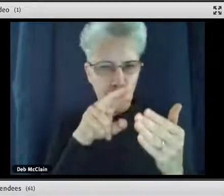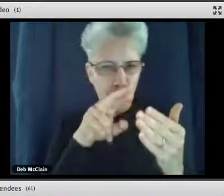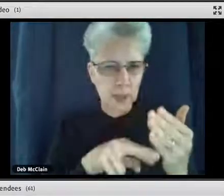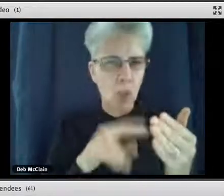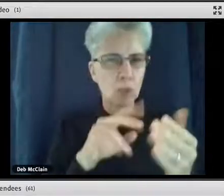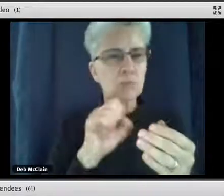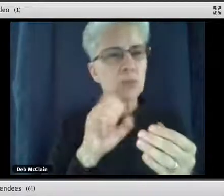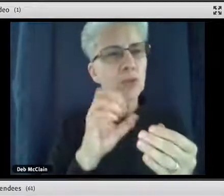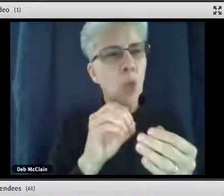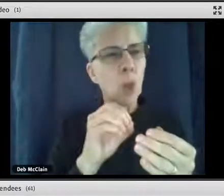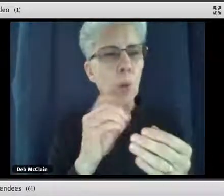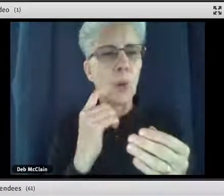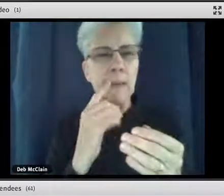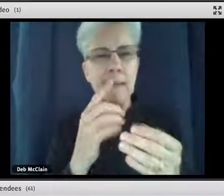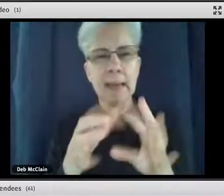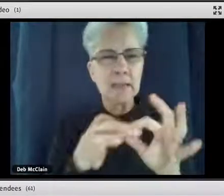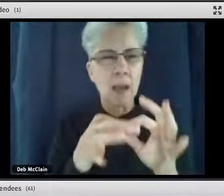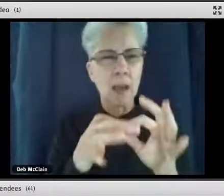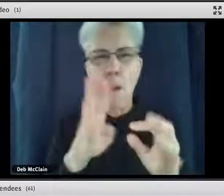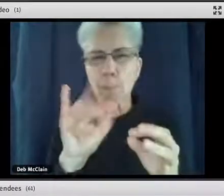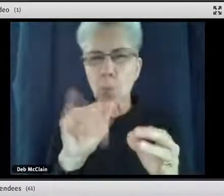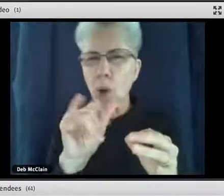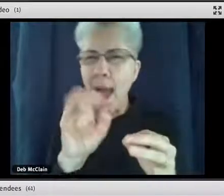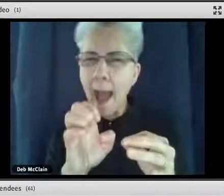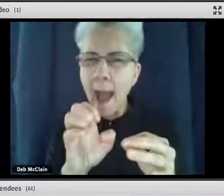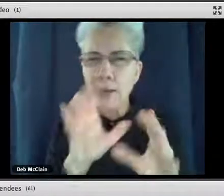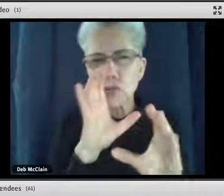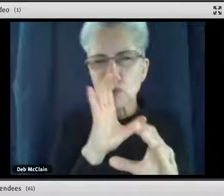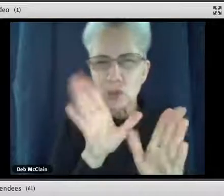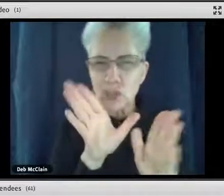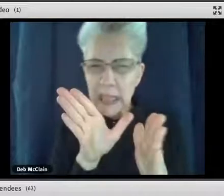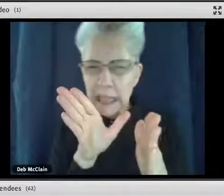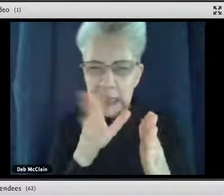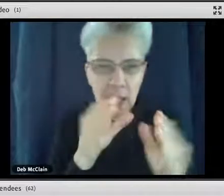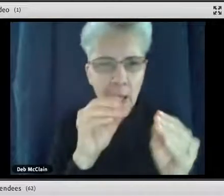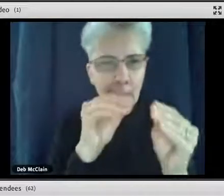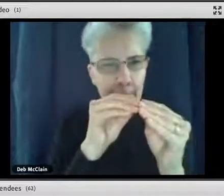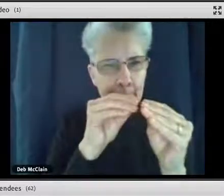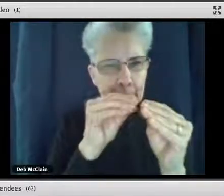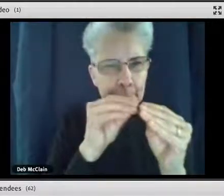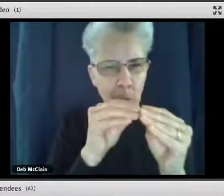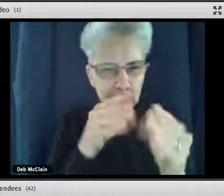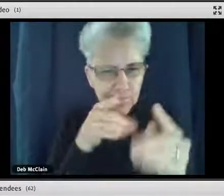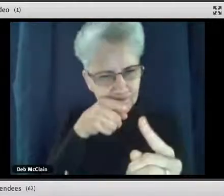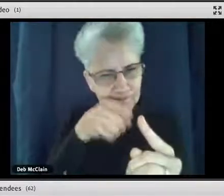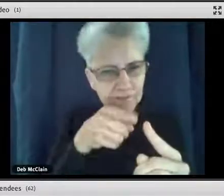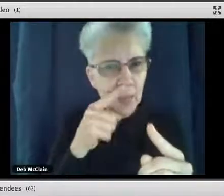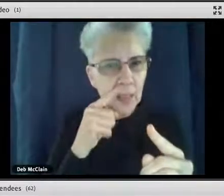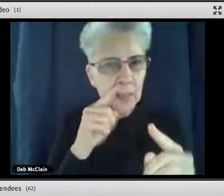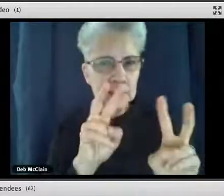So it's kind of a faceted browse search narrowing function of the catalog